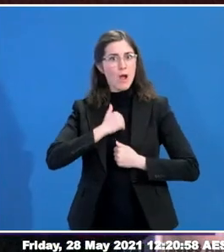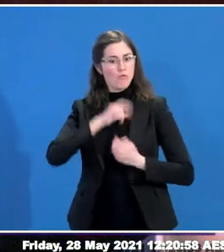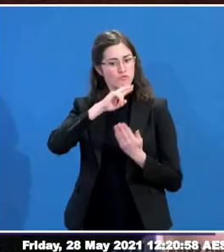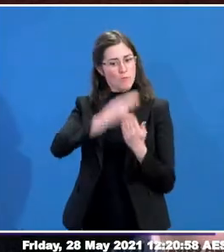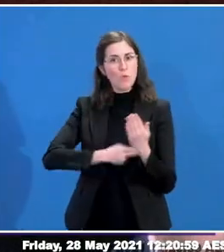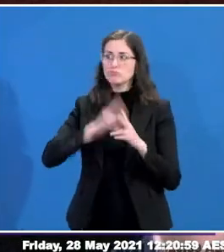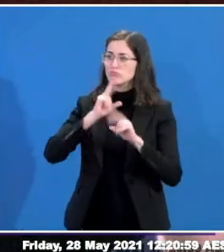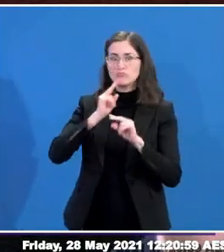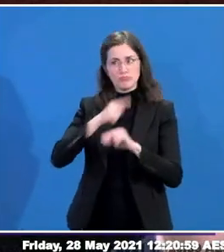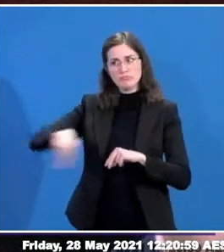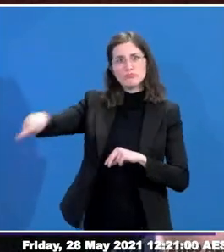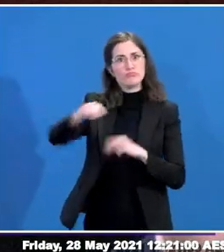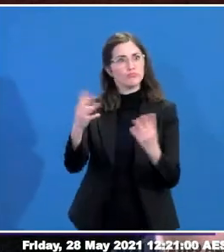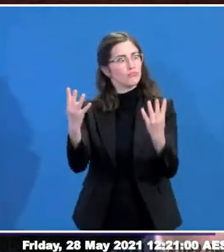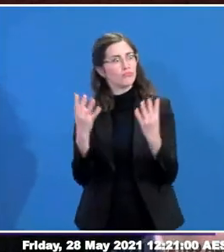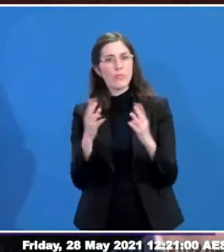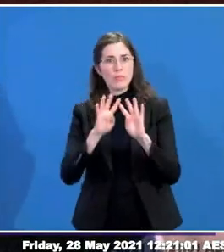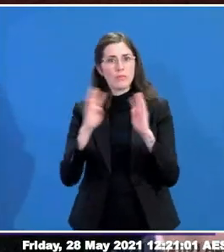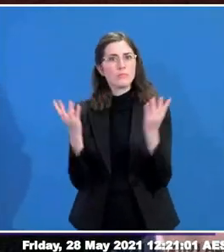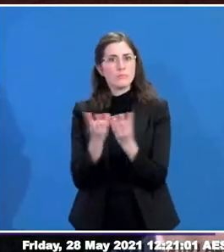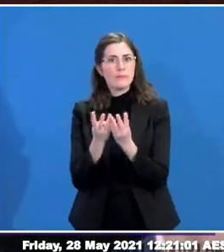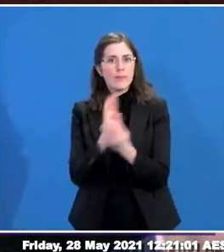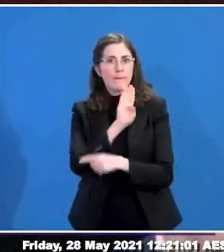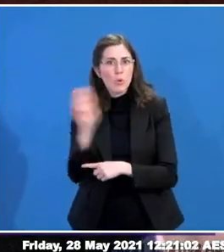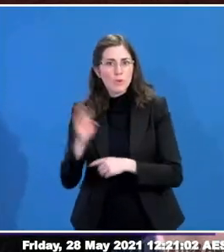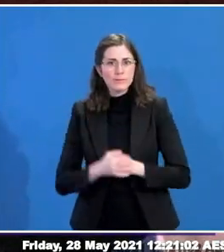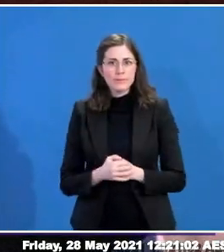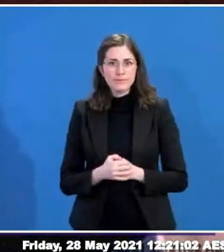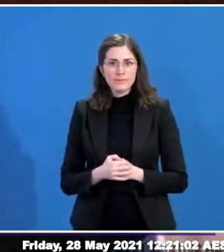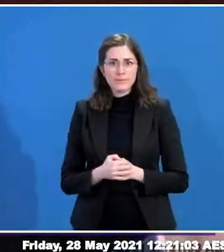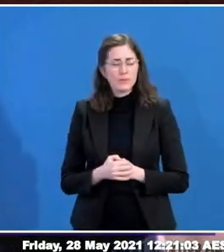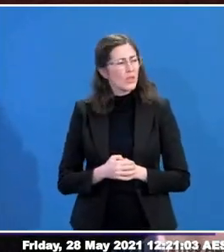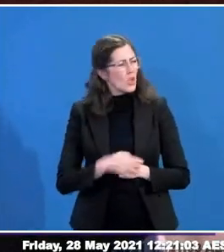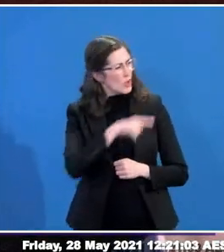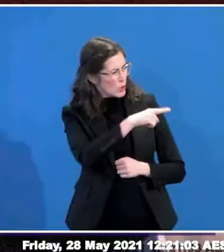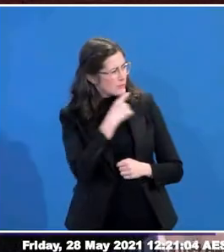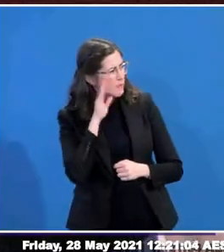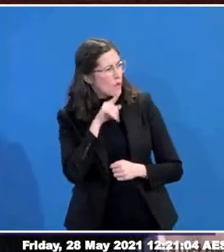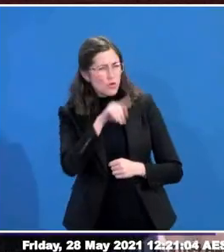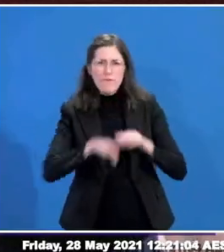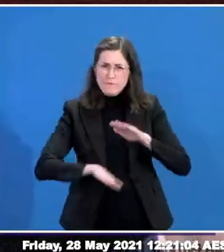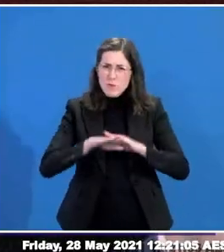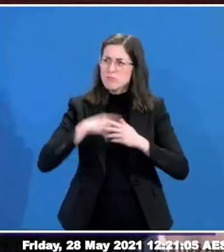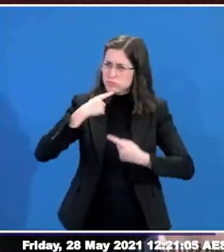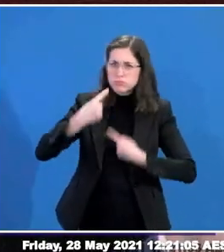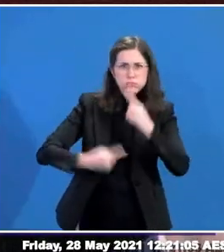I think you've given some evidence that you gave the board a fulsome briefing about the NDIS complaints and your thoughts on the matter. Yes.